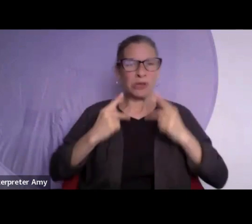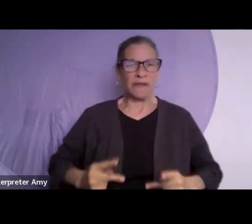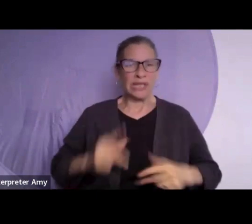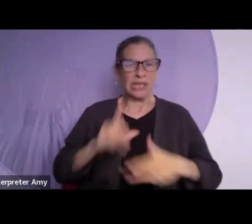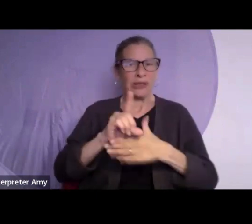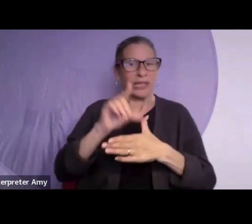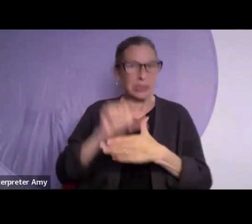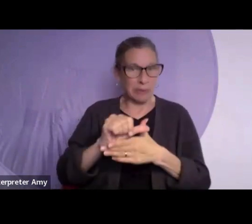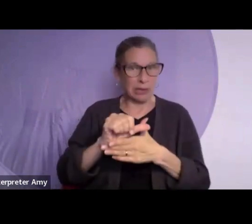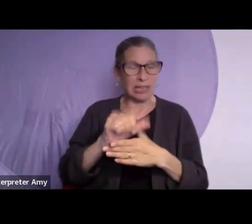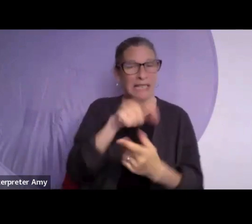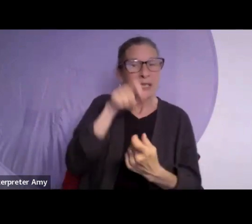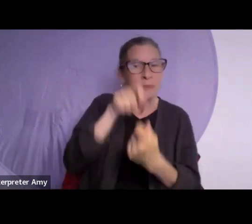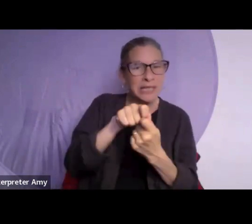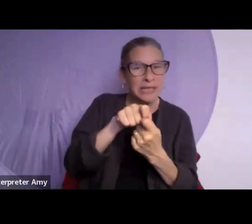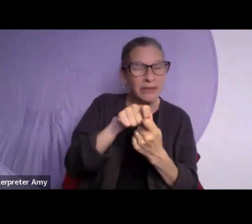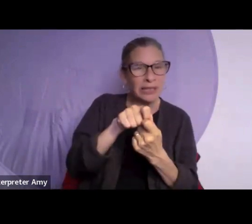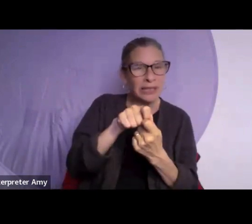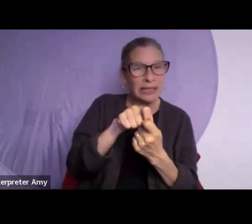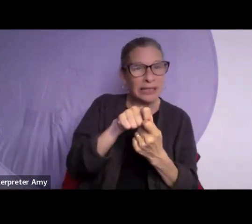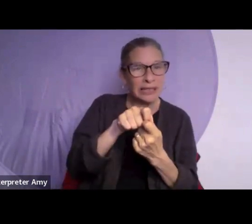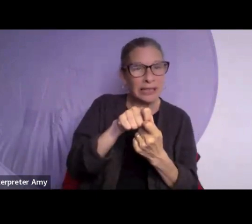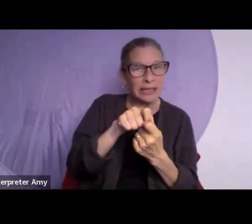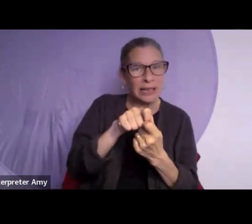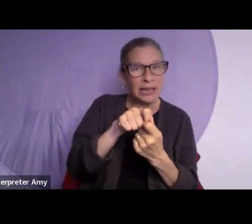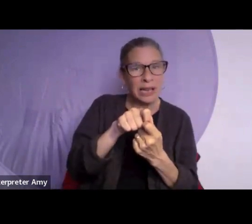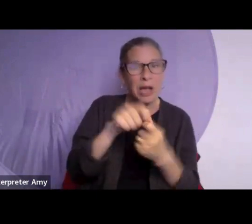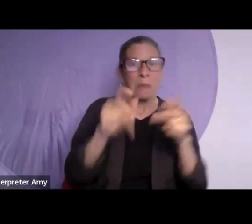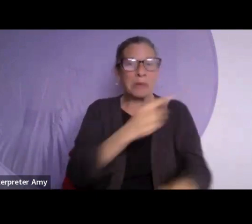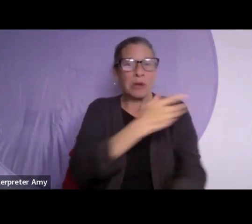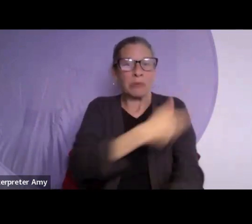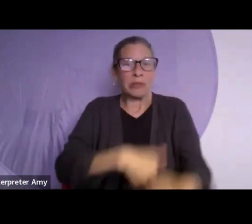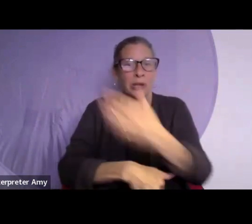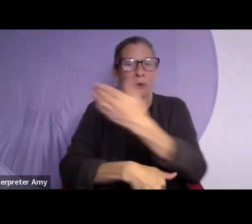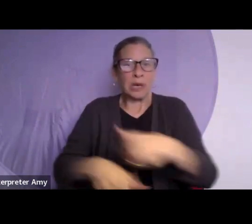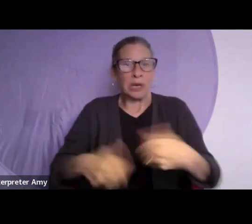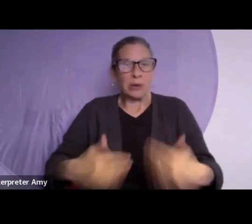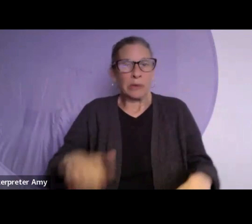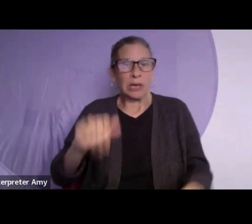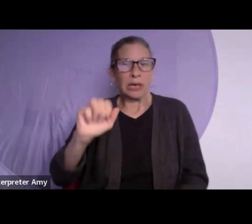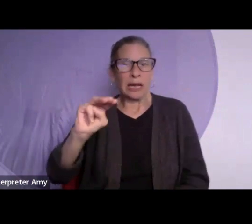specifically amputees and getting prosthetics. You'll